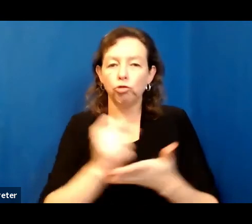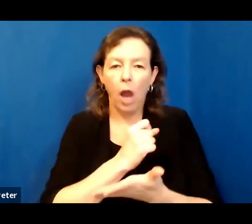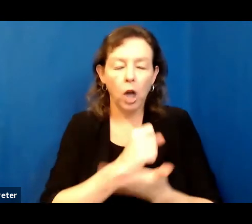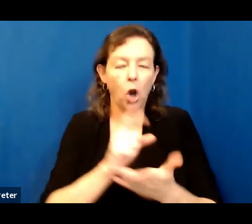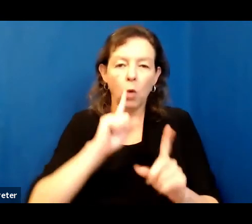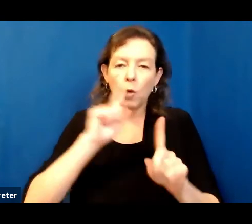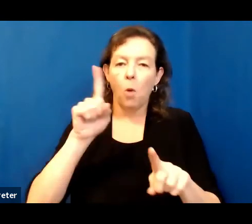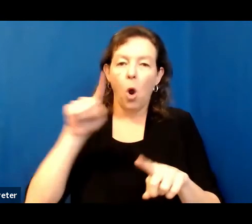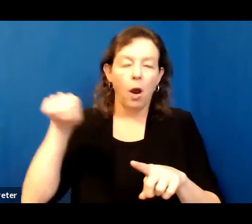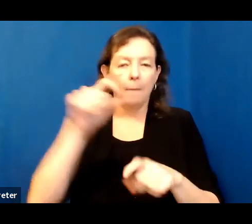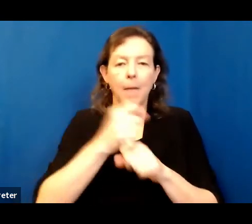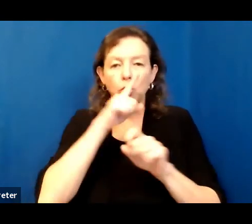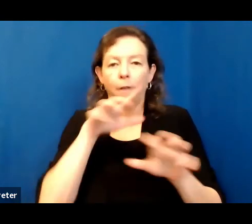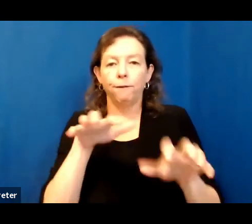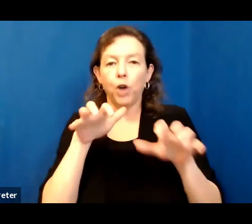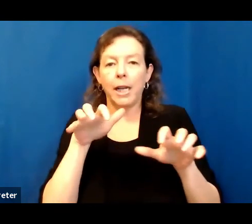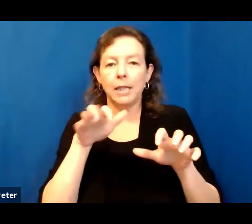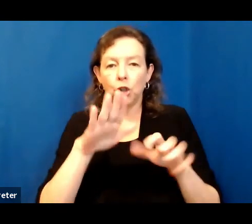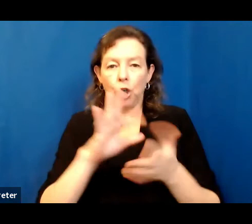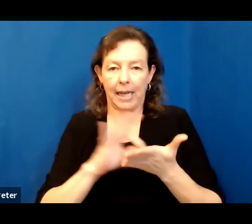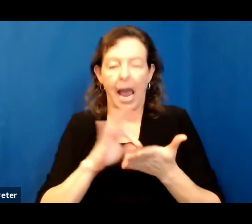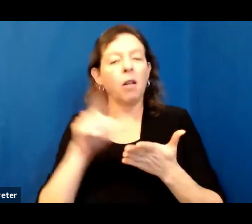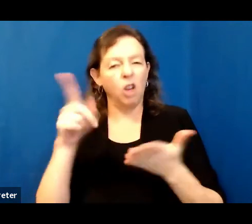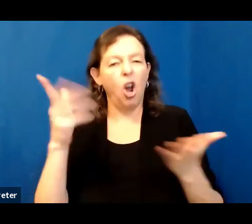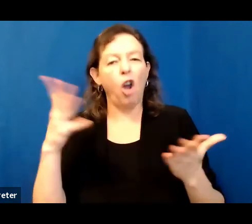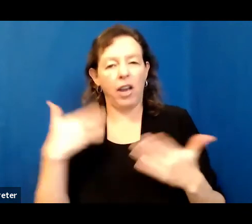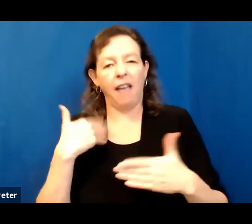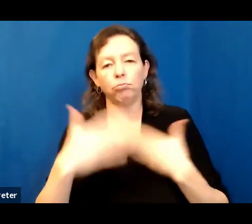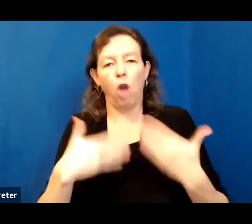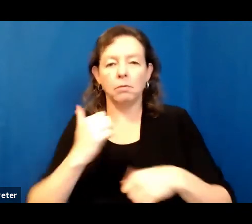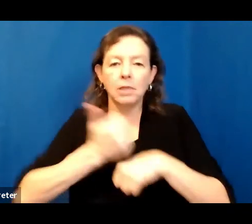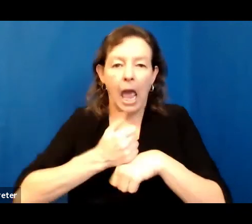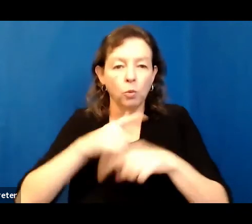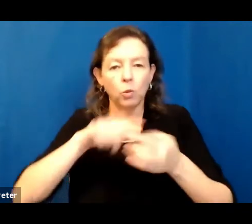they'll put a freeze on your account and there are processes to negate charges that you didn't make.